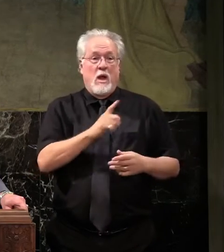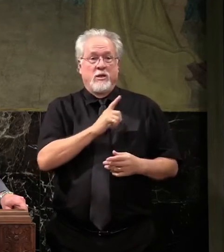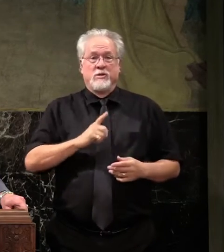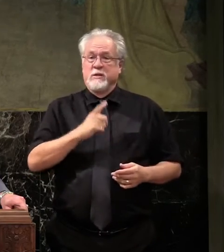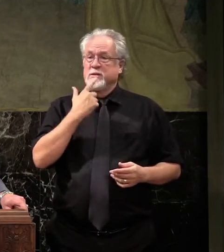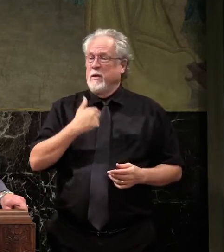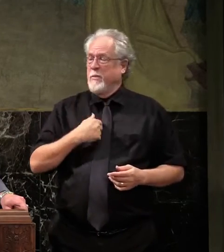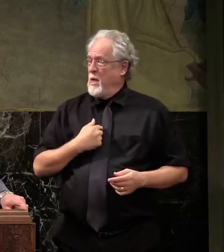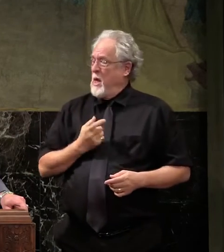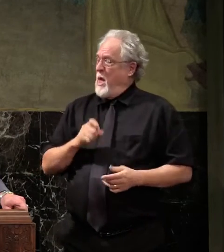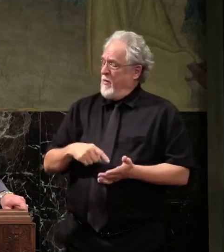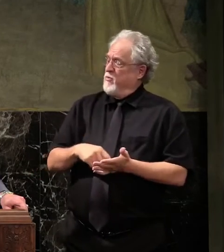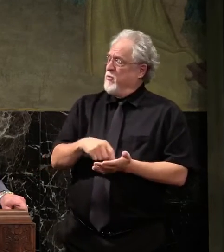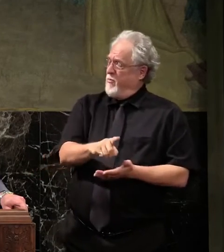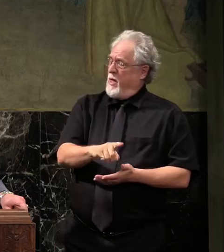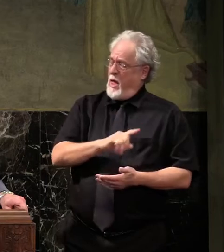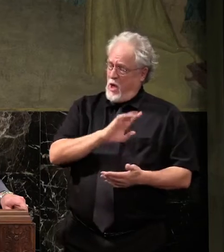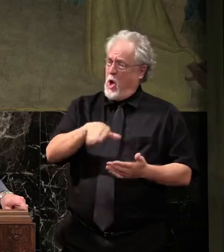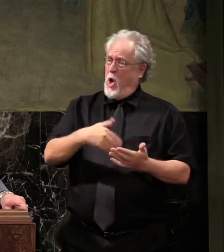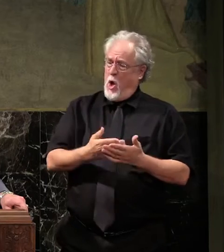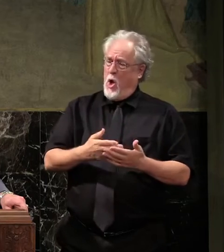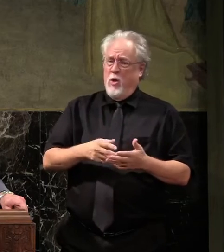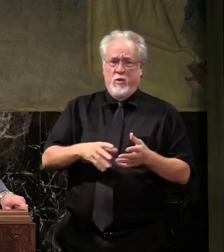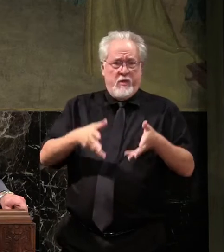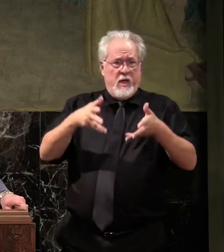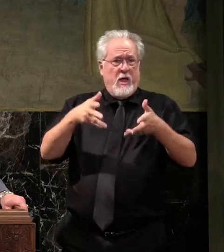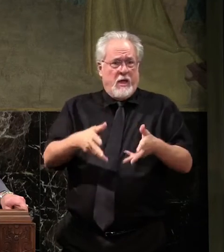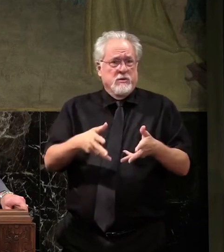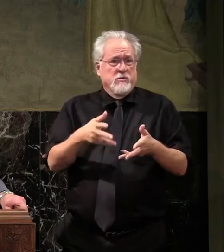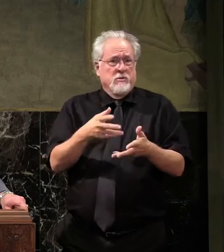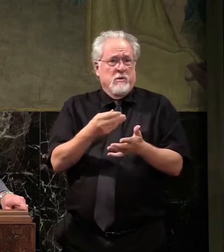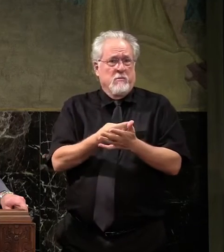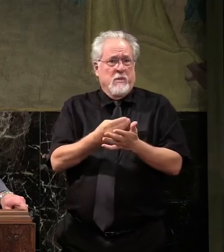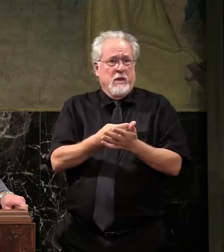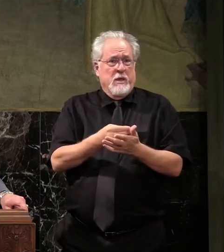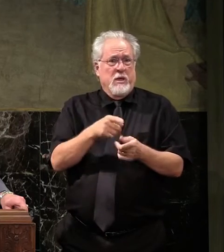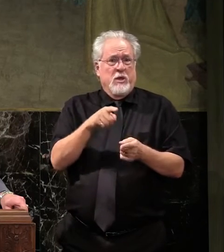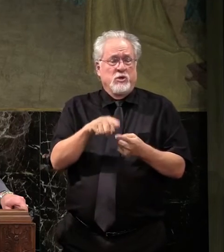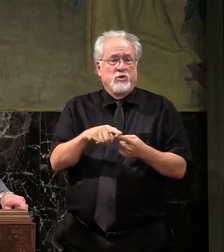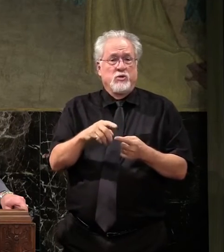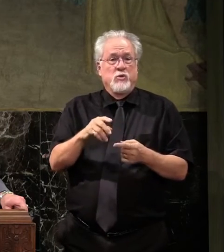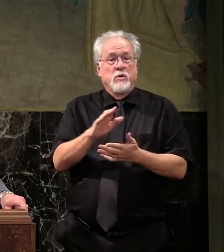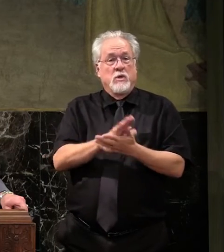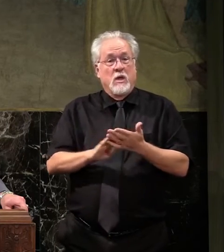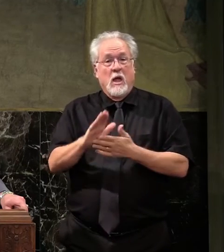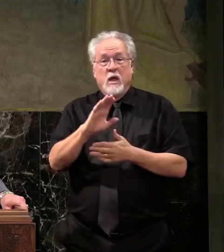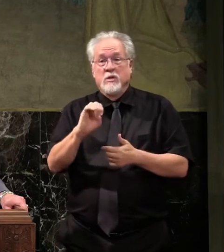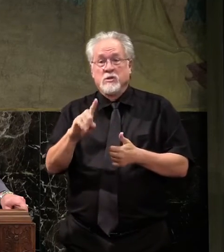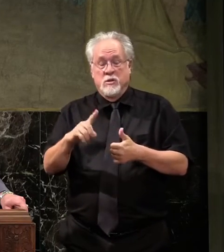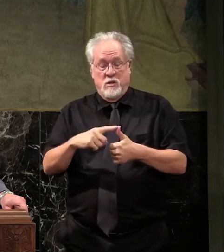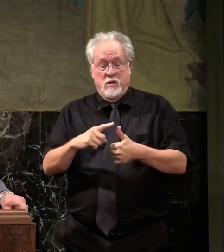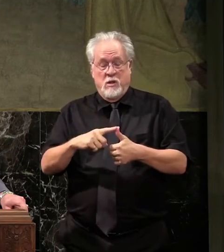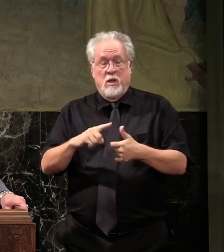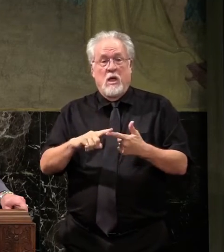have to pay all of that extra revenue to higher education to top sort of health